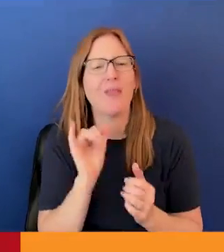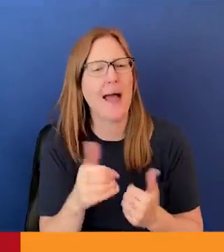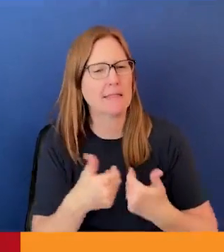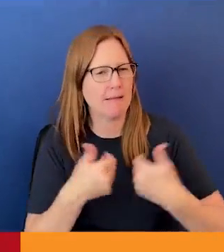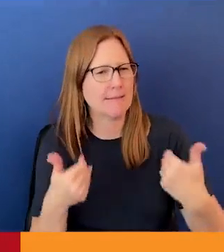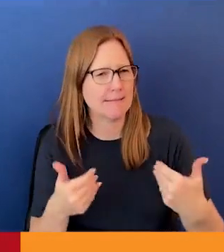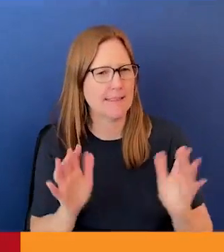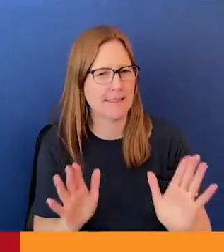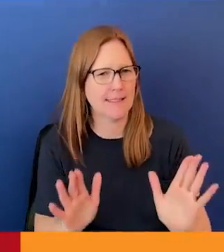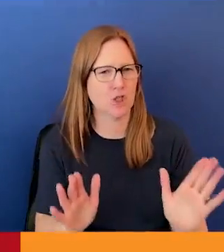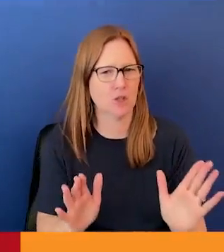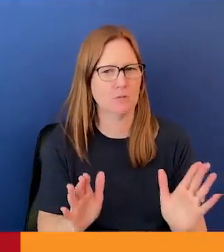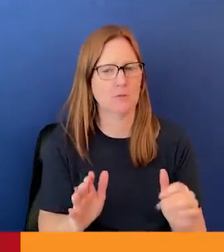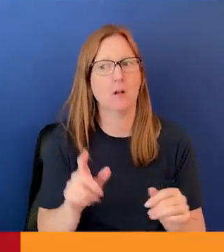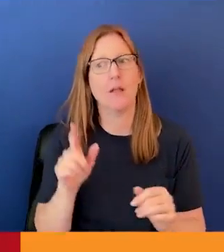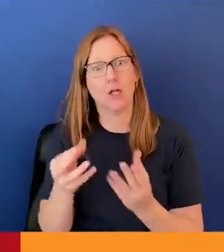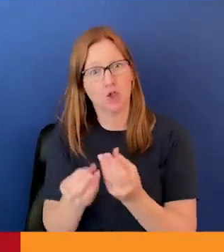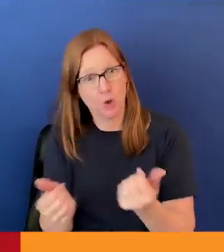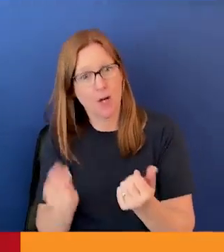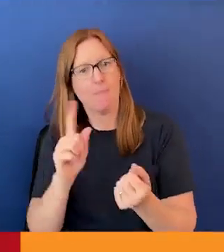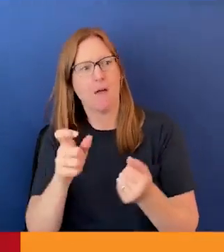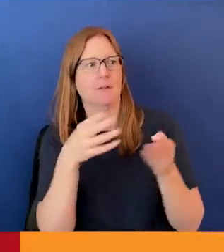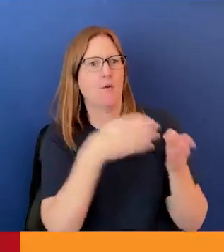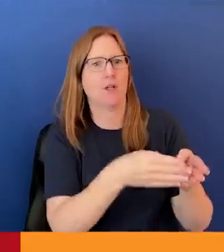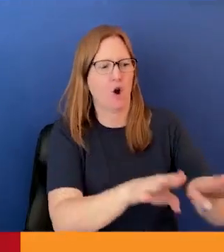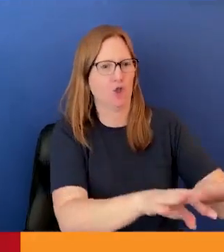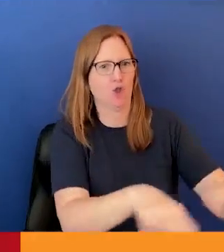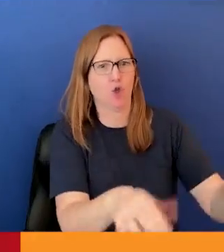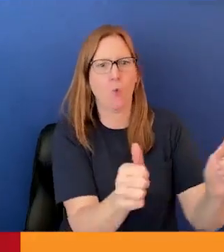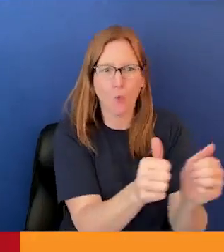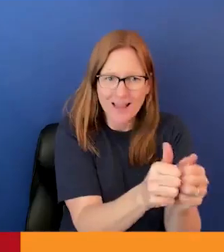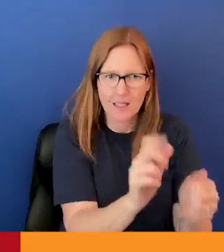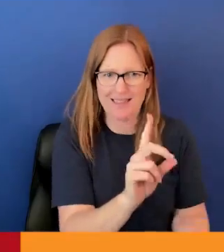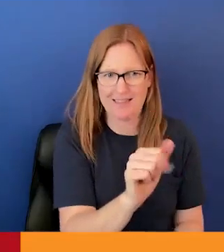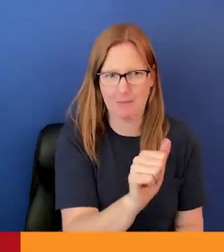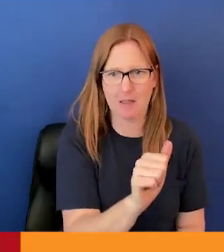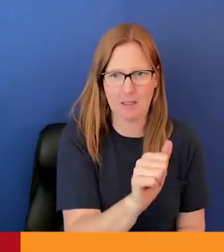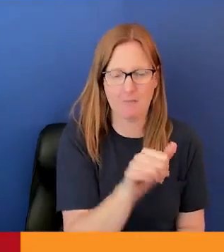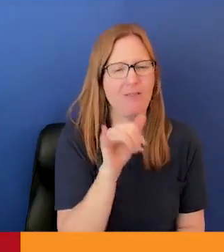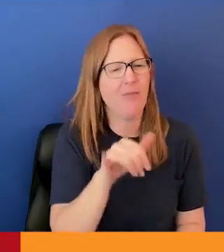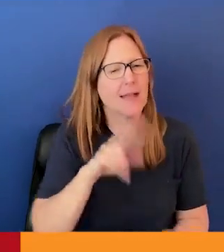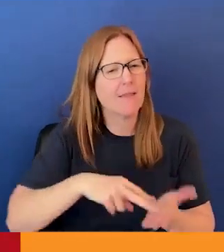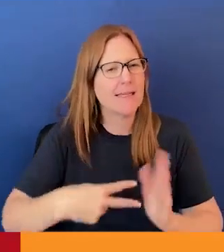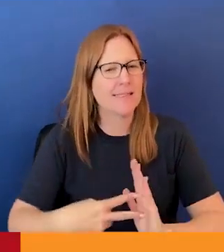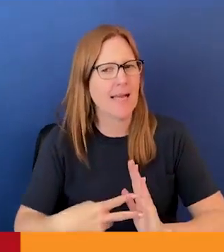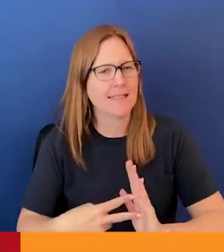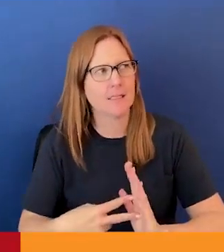that it would have to be a child with a disability, that is the intended target